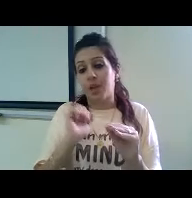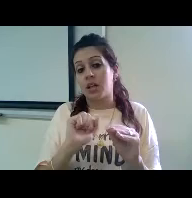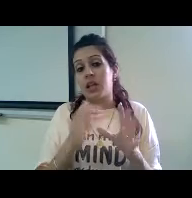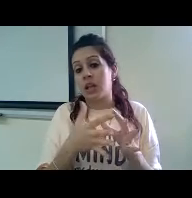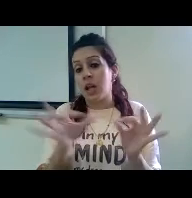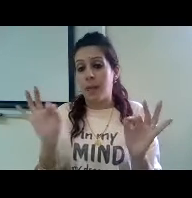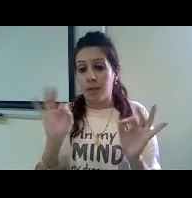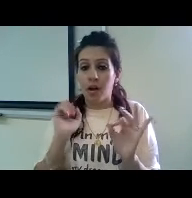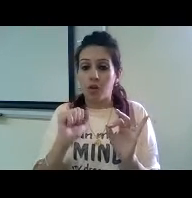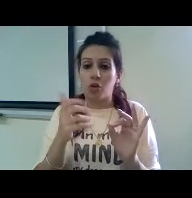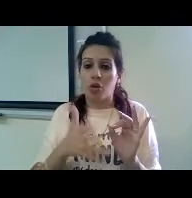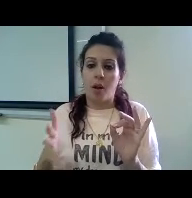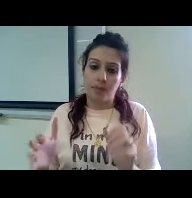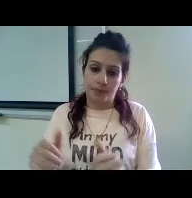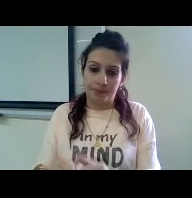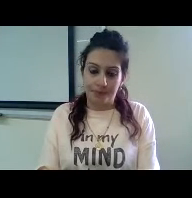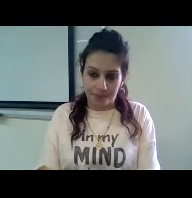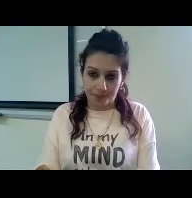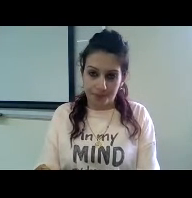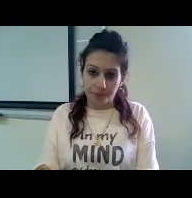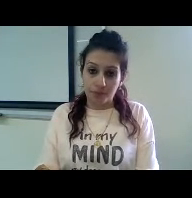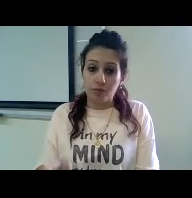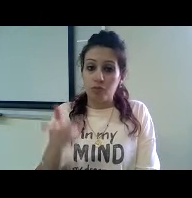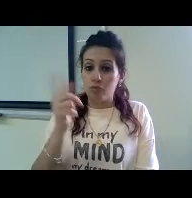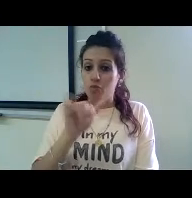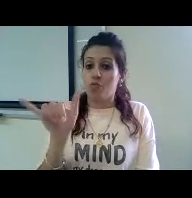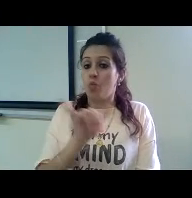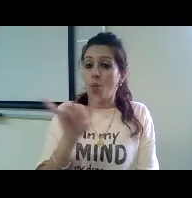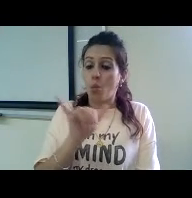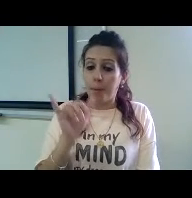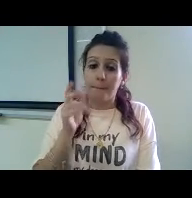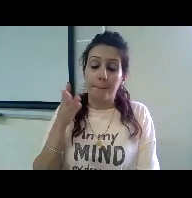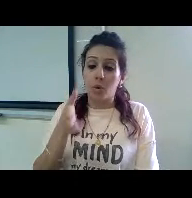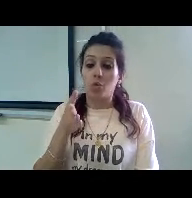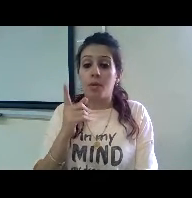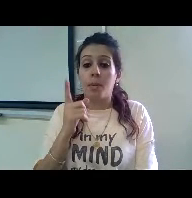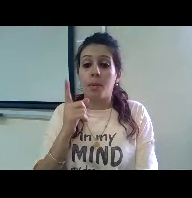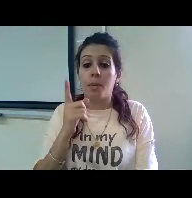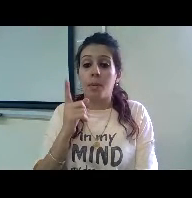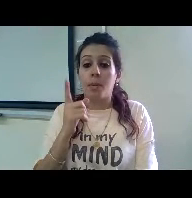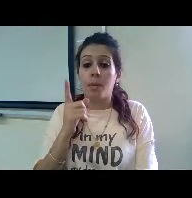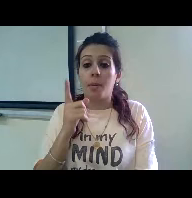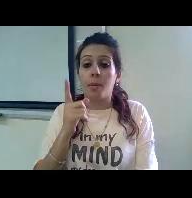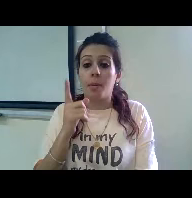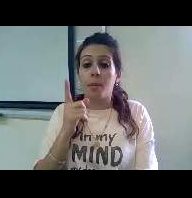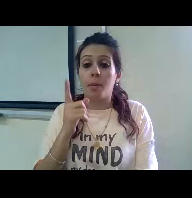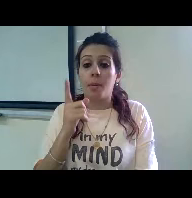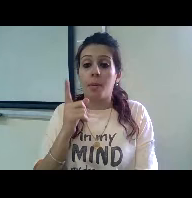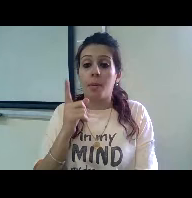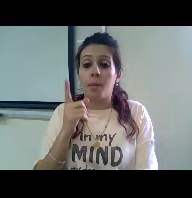It highlights the importance of providing support teachers in the classroom, and the presence of specialists